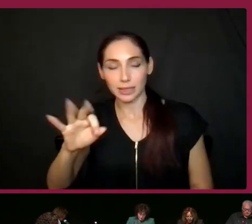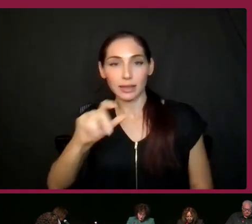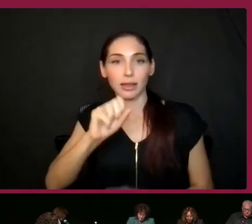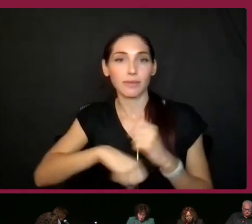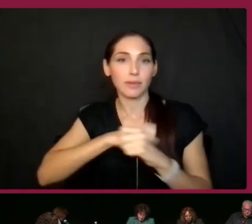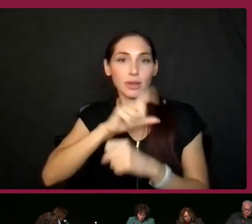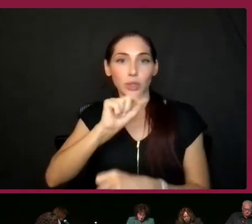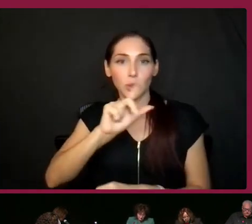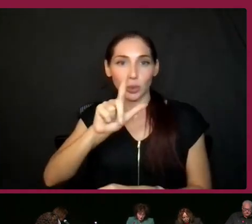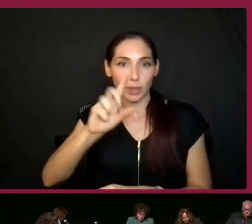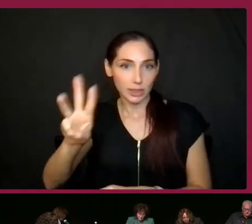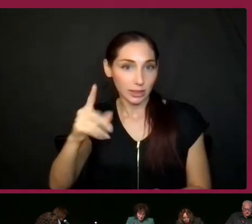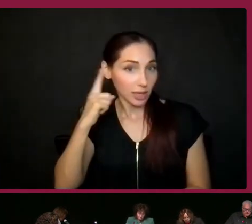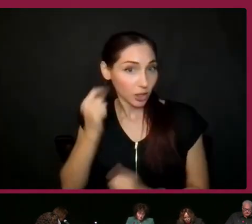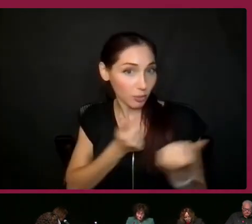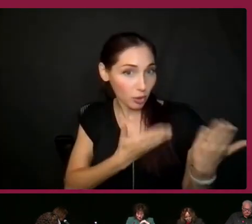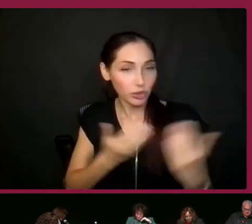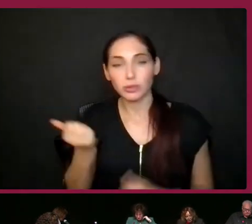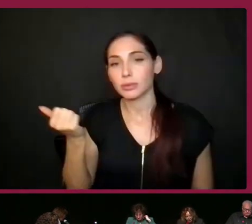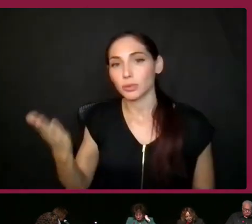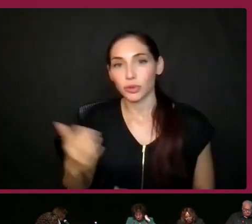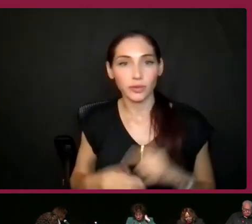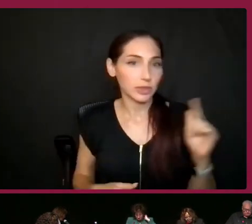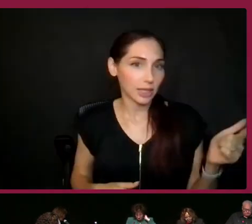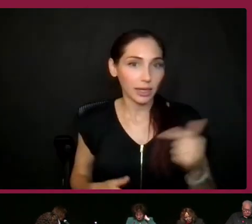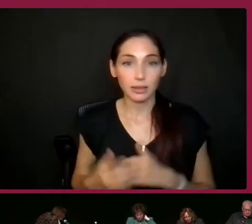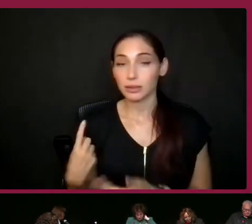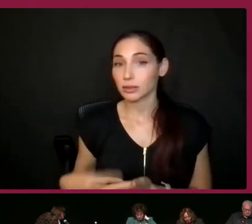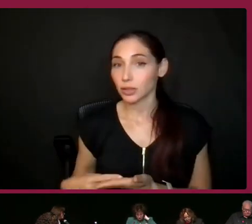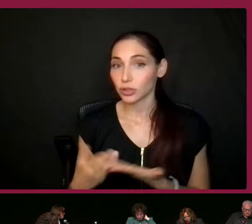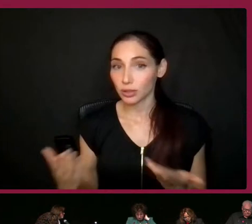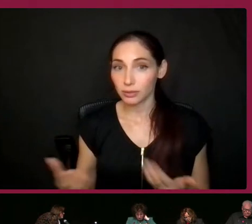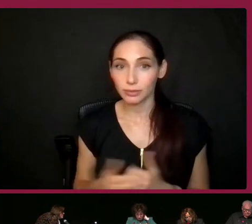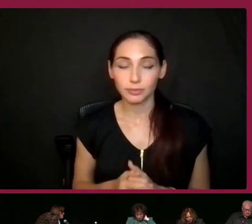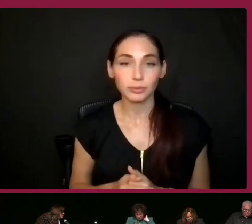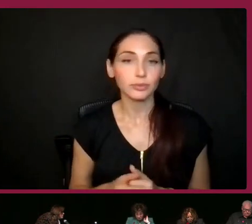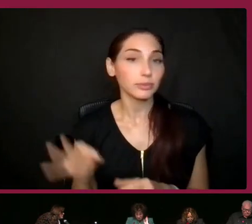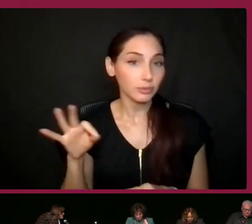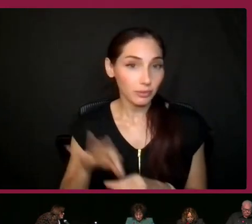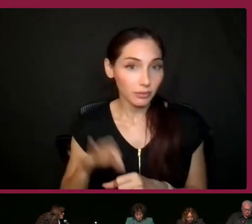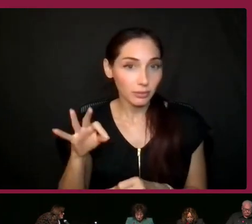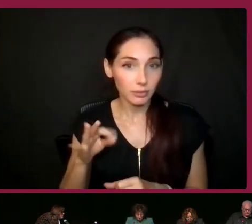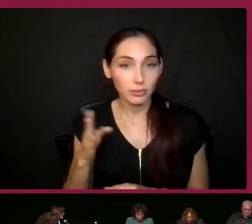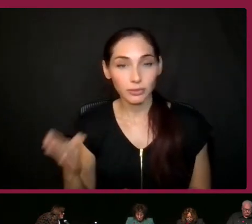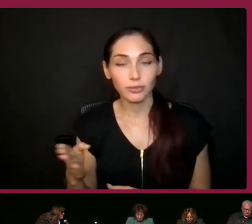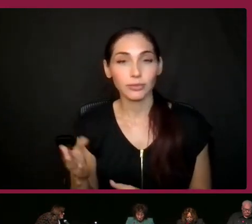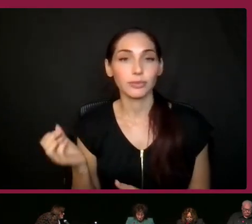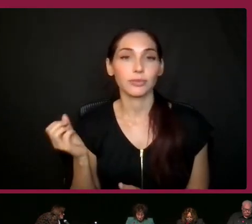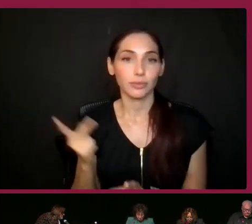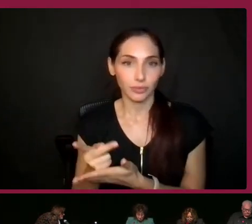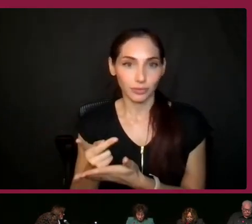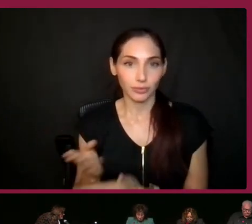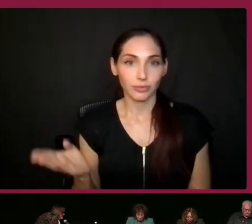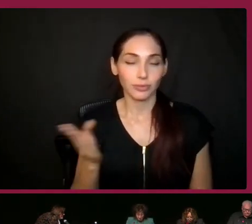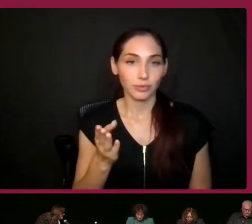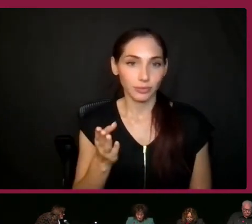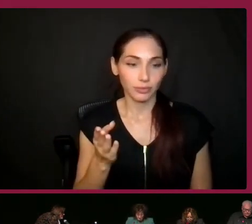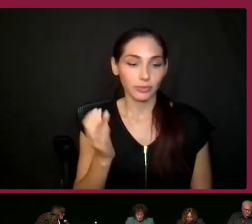May I get a motion? So moved. Second. Discussion? Vote. Student Trustee Rivera? Approved. Trustee Gaines? Approved.